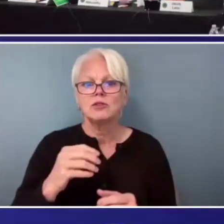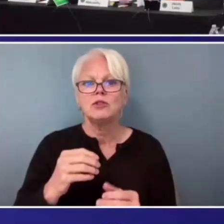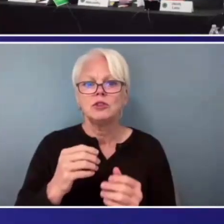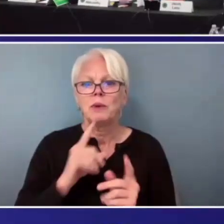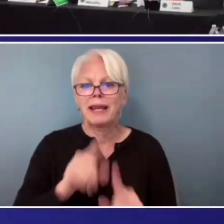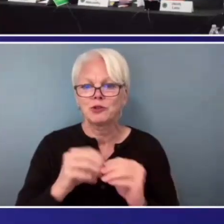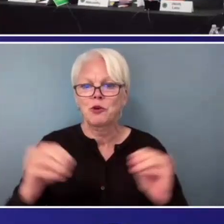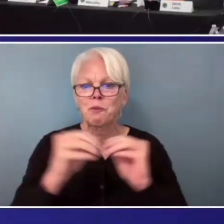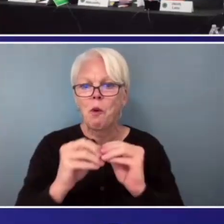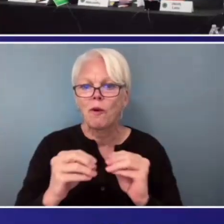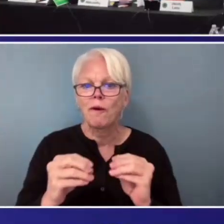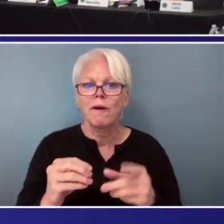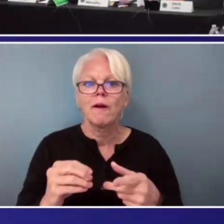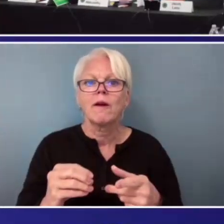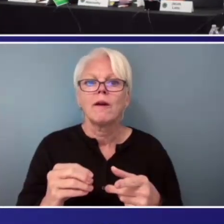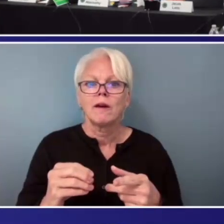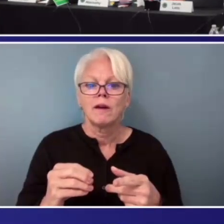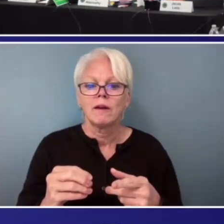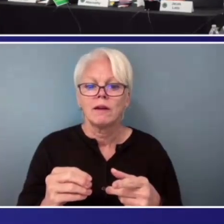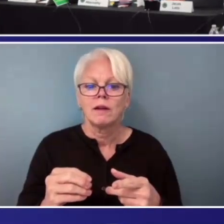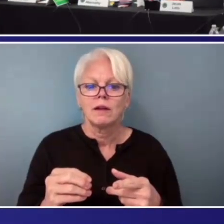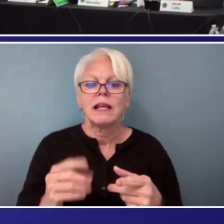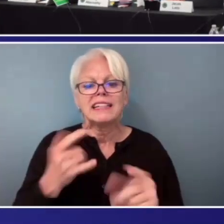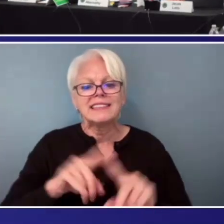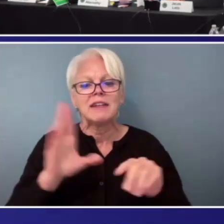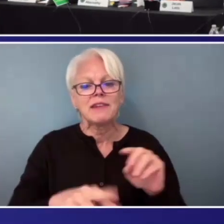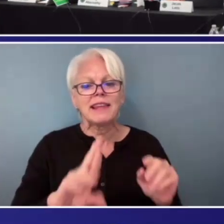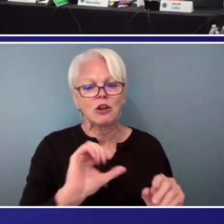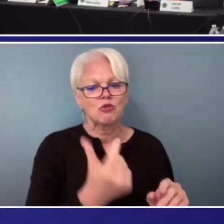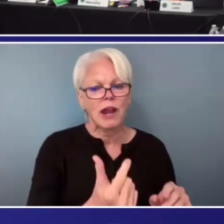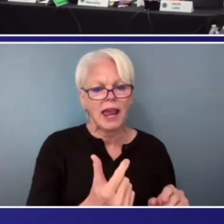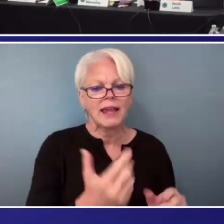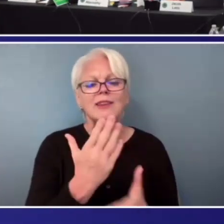you know, that -- there's still some legal effect to it, but it's not binding in the same way. That being said,